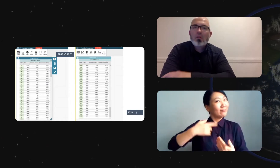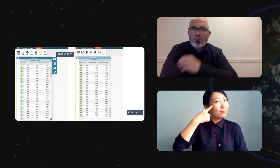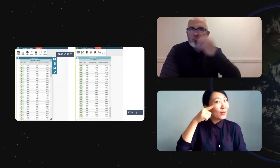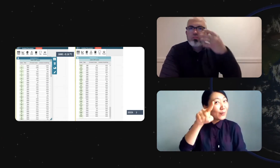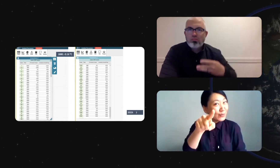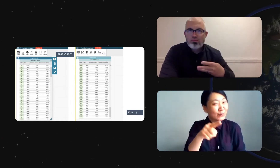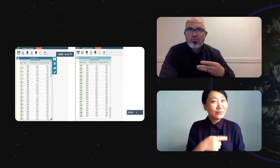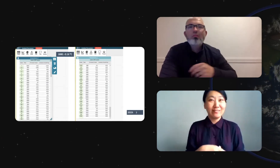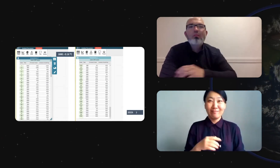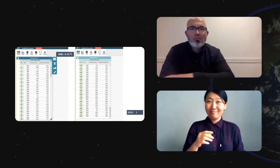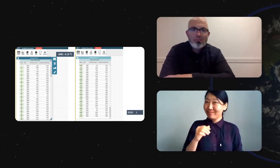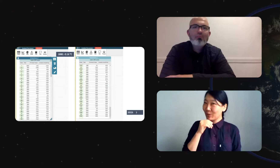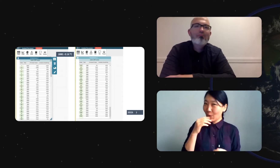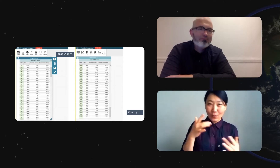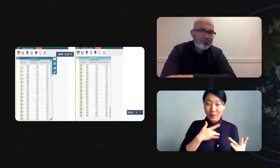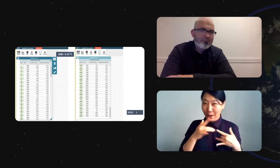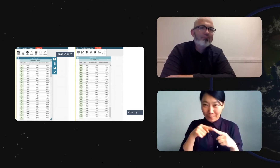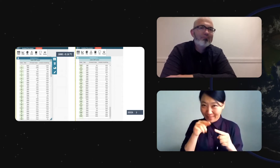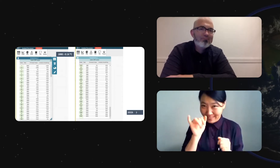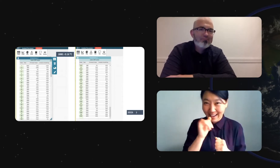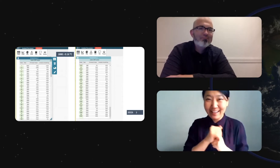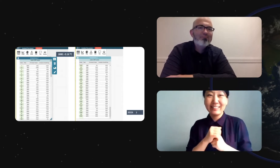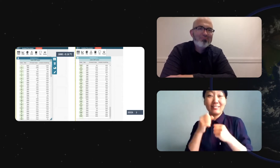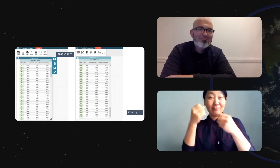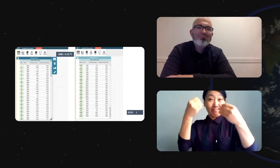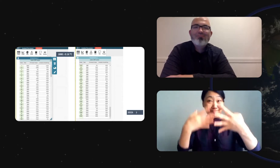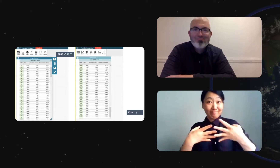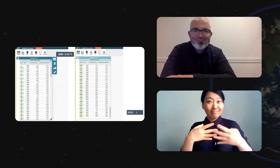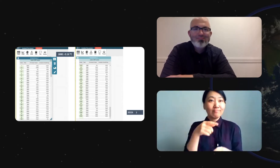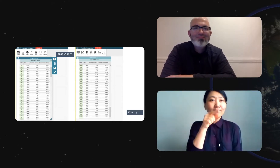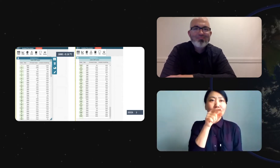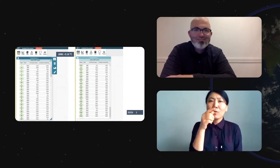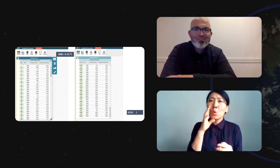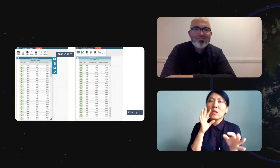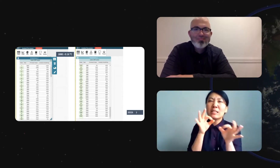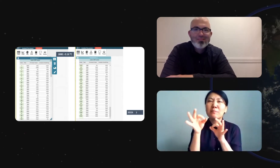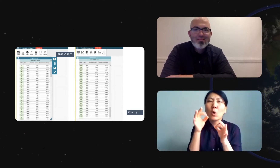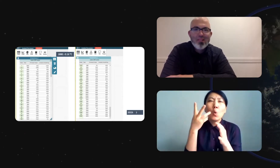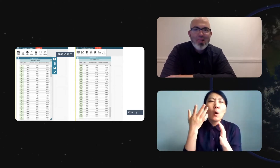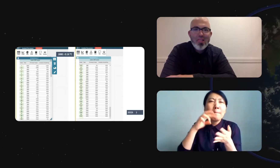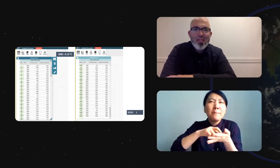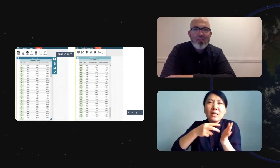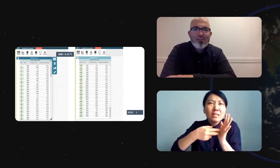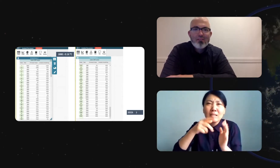On its own? Yeah!